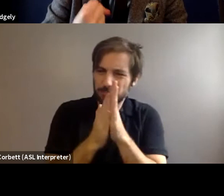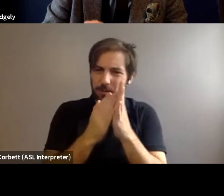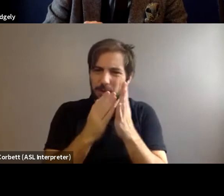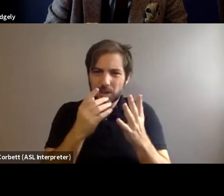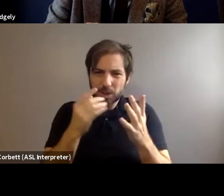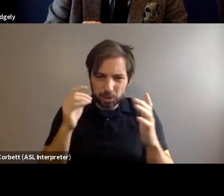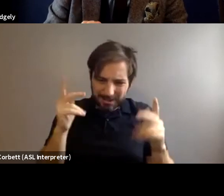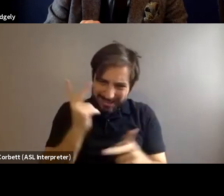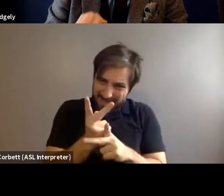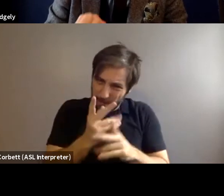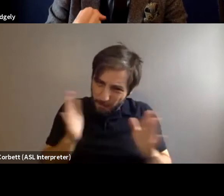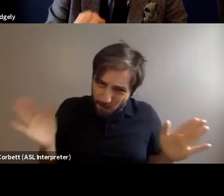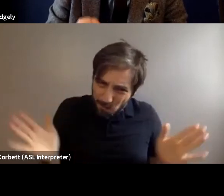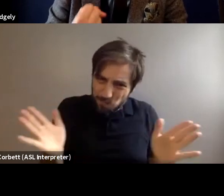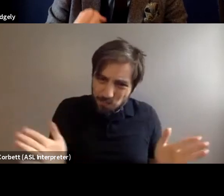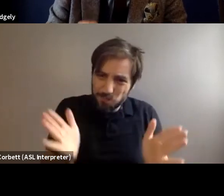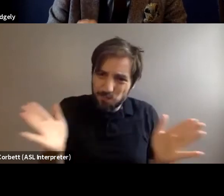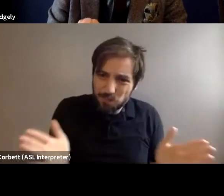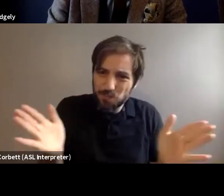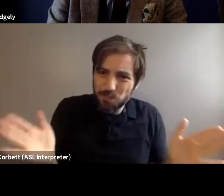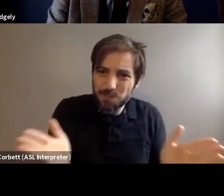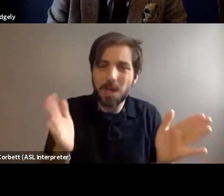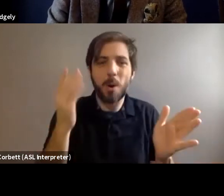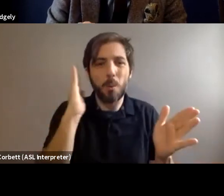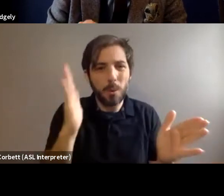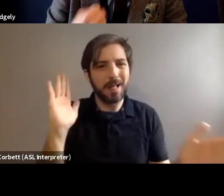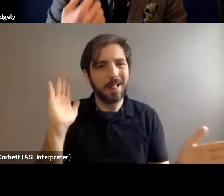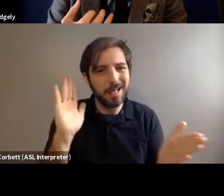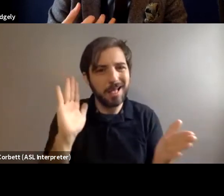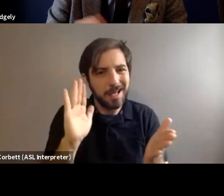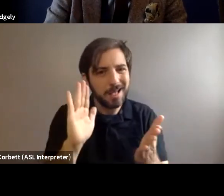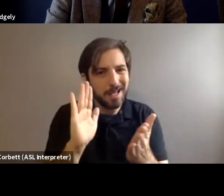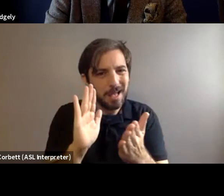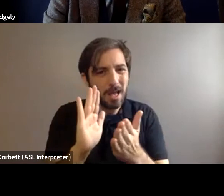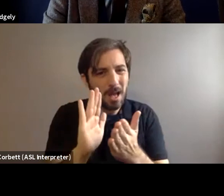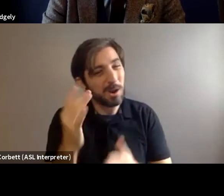this forward is probably going to wane a little bit as things as we do just sort of yearn